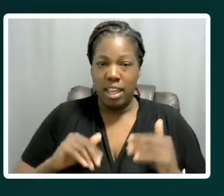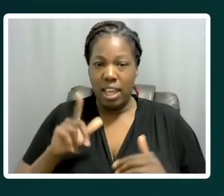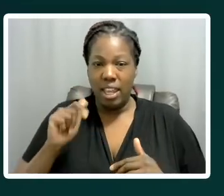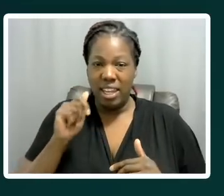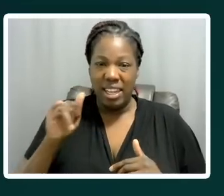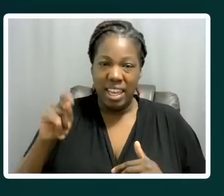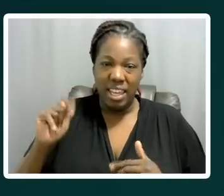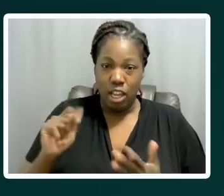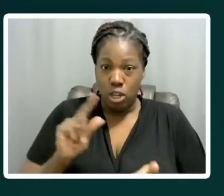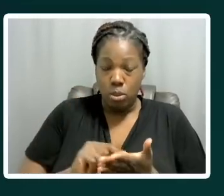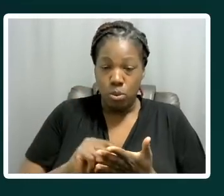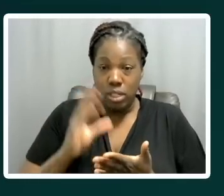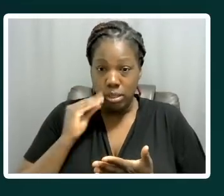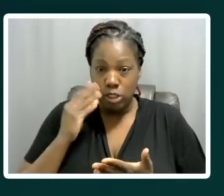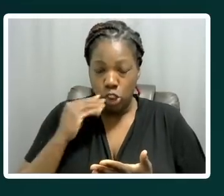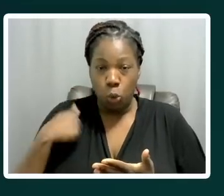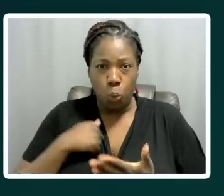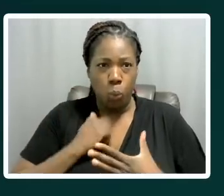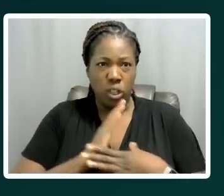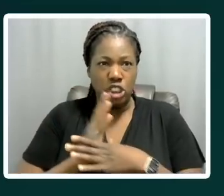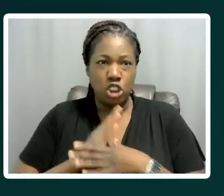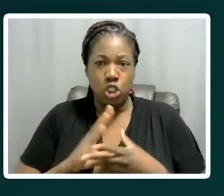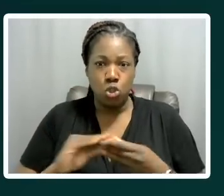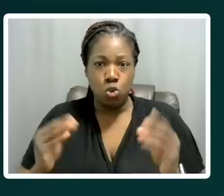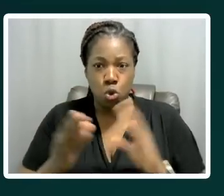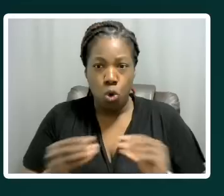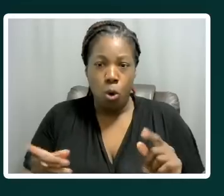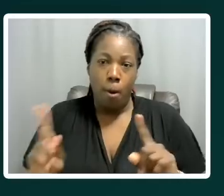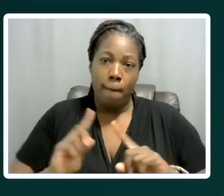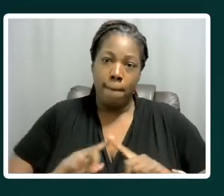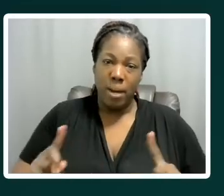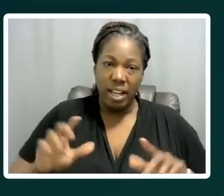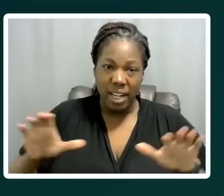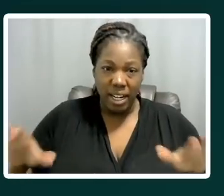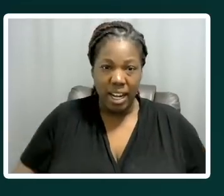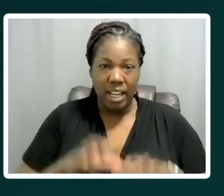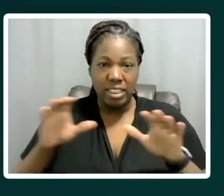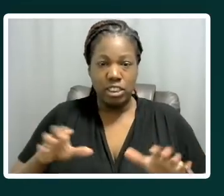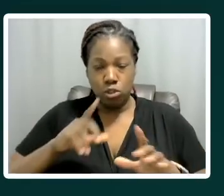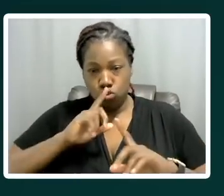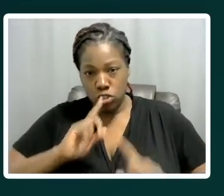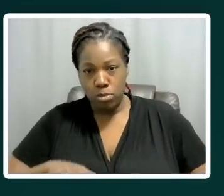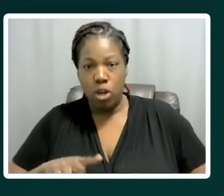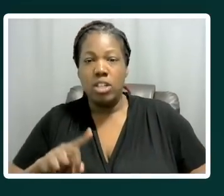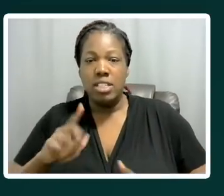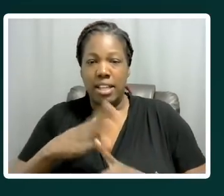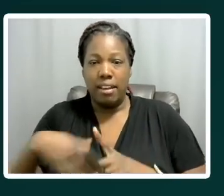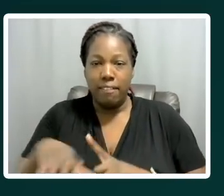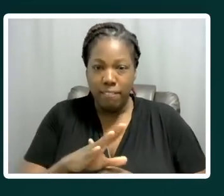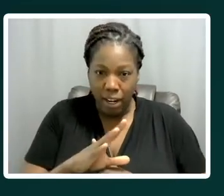telling a story, but this time it's in the form of actions, responses, and environmental cues. This